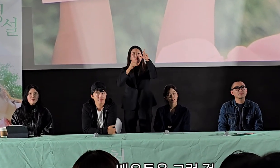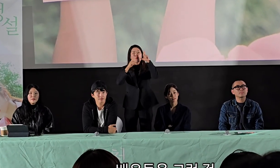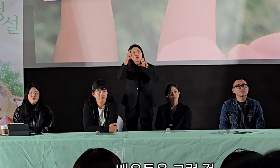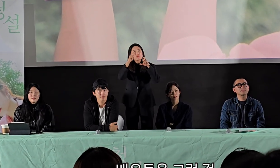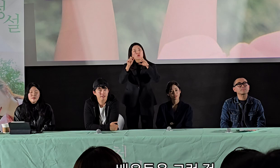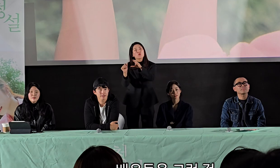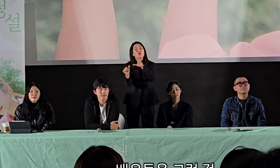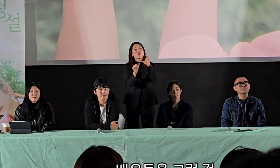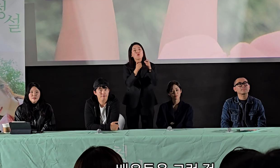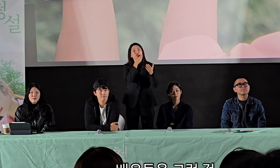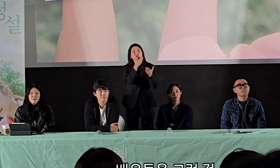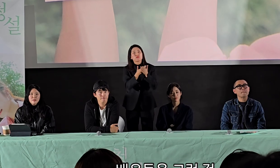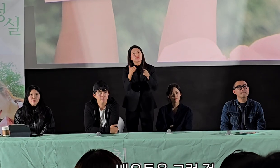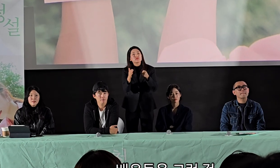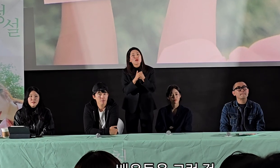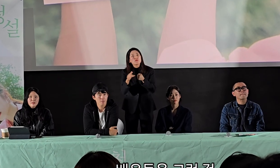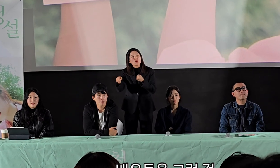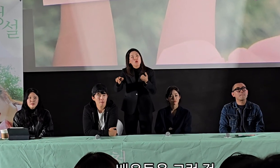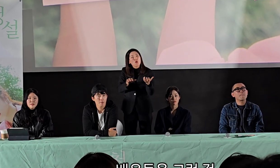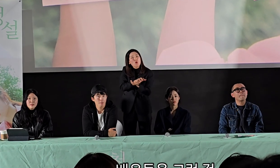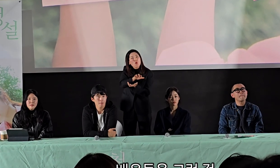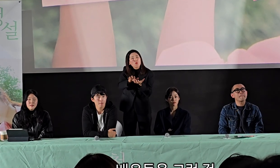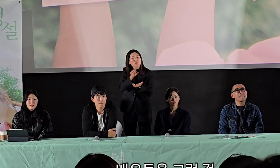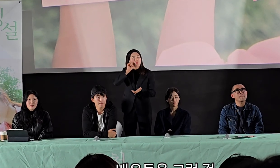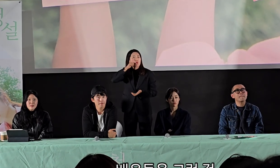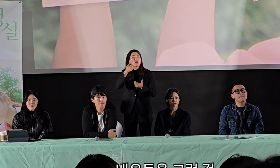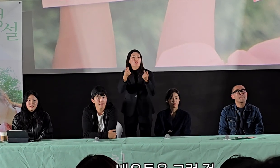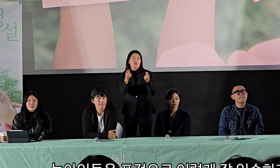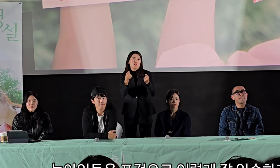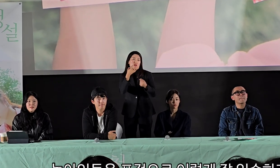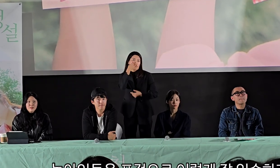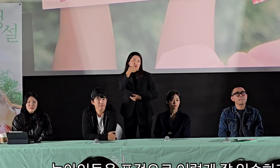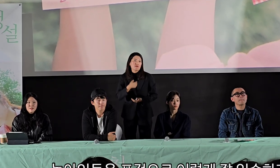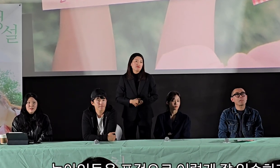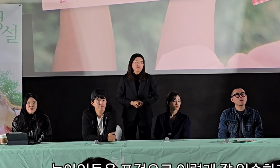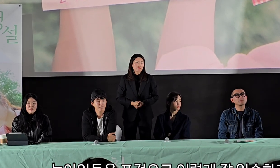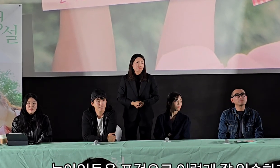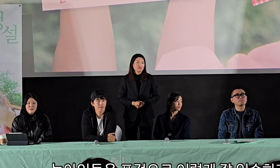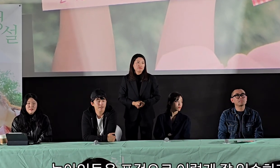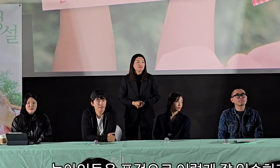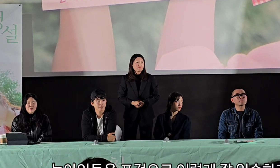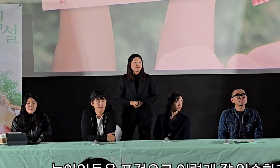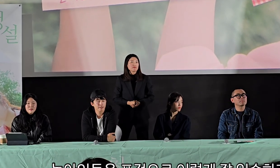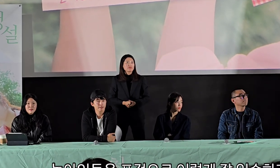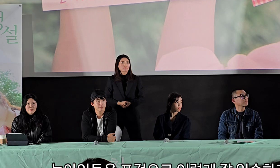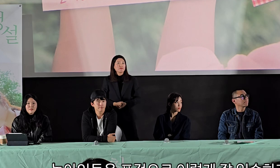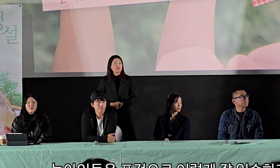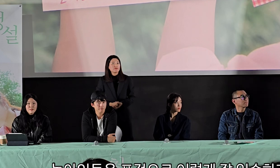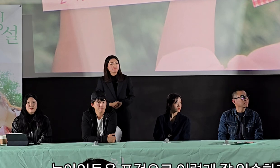but actors are used to expressing what they want to say with expressions,